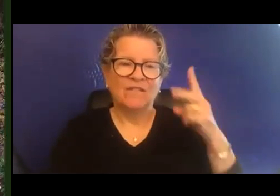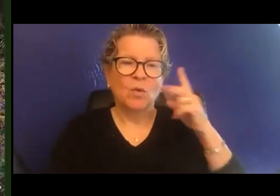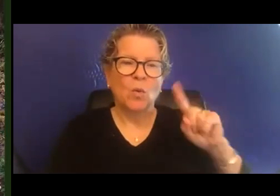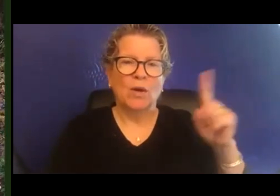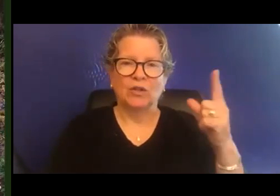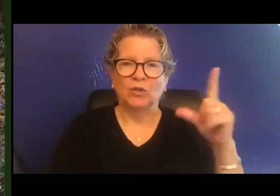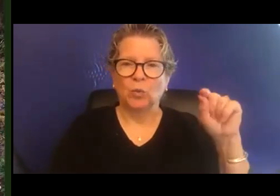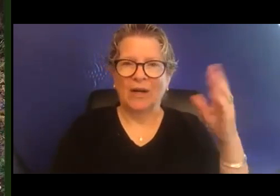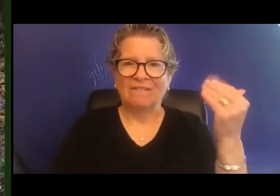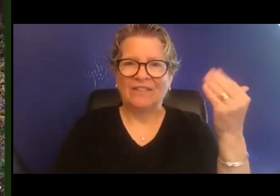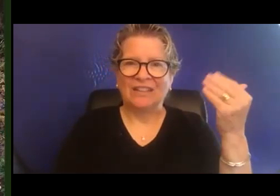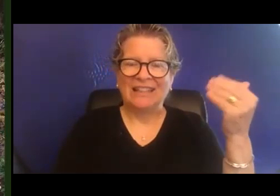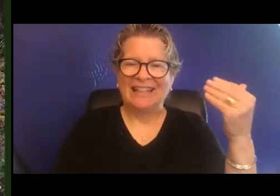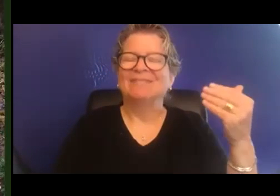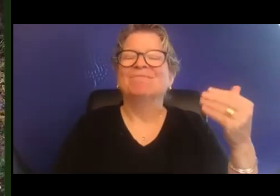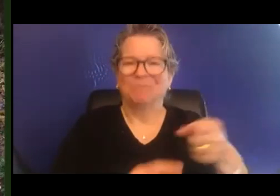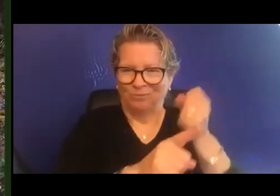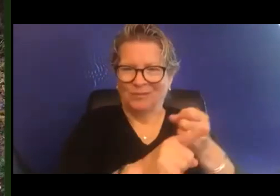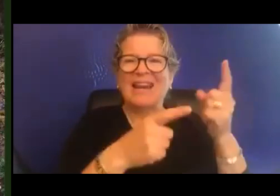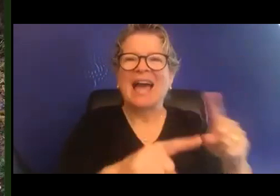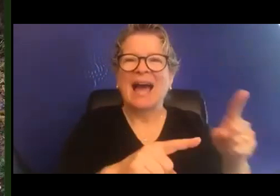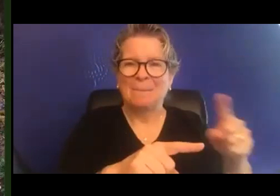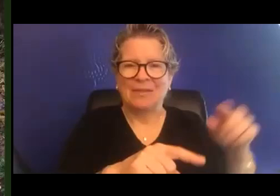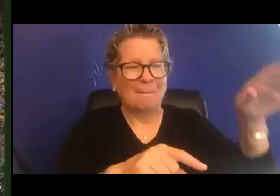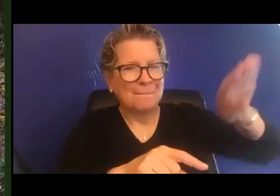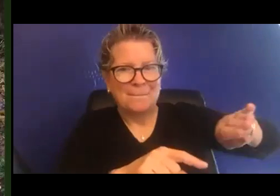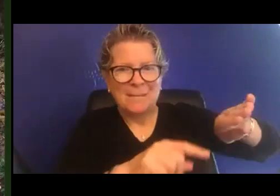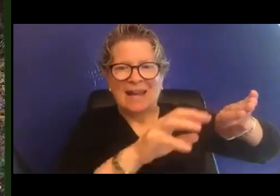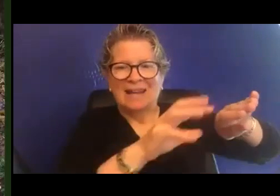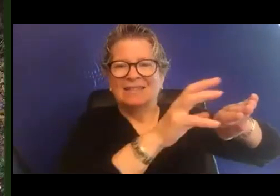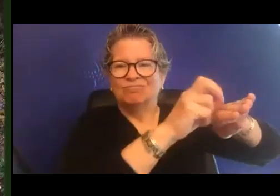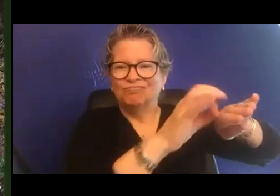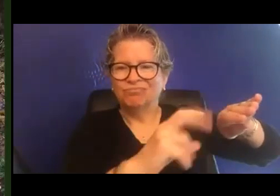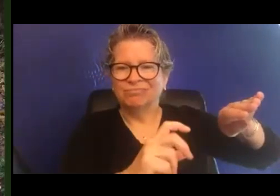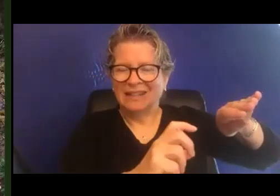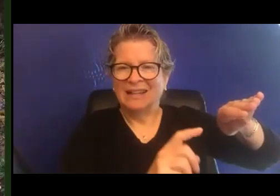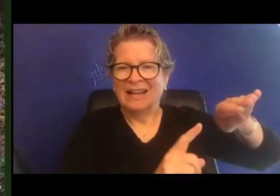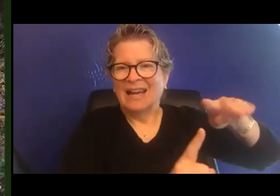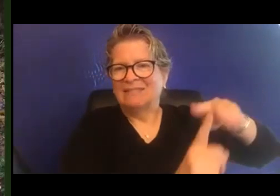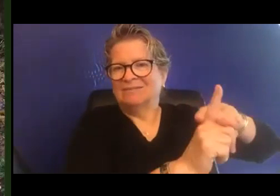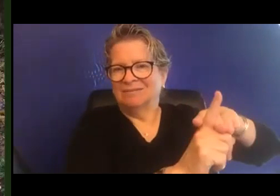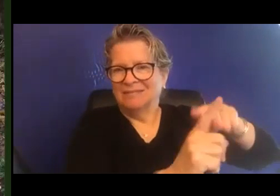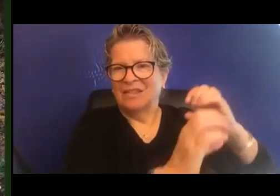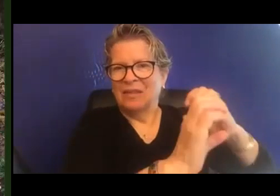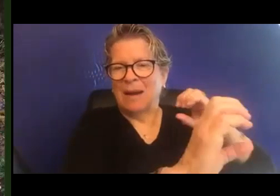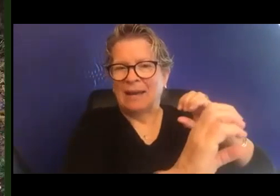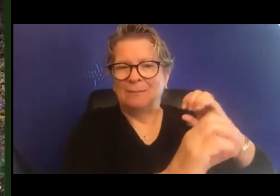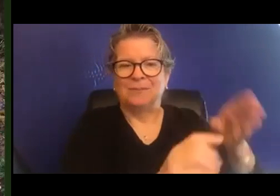And then over in this picture, on the upper right, you can see the extensive damage that was caused after a major flood to